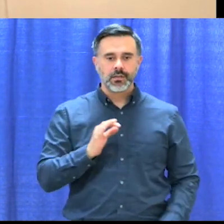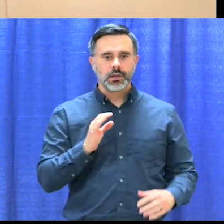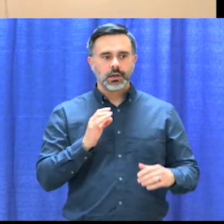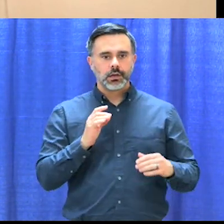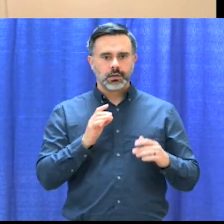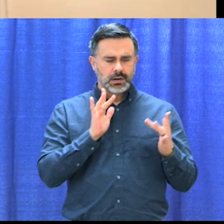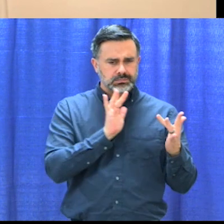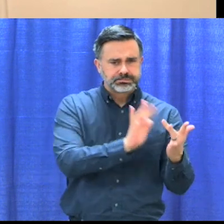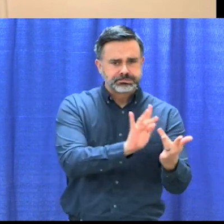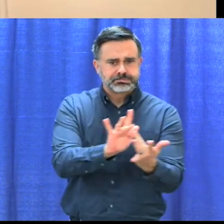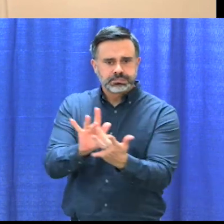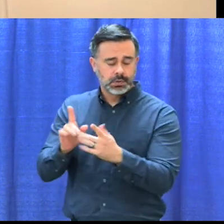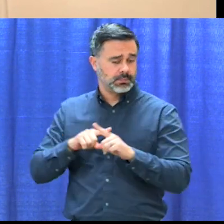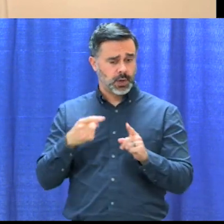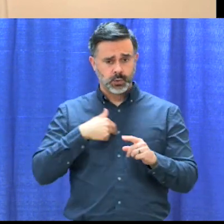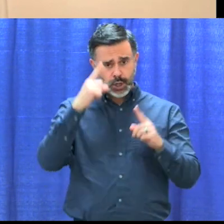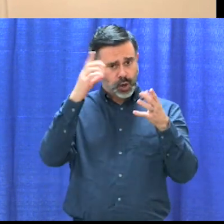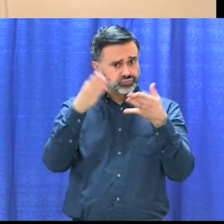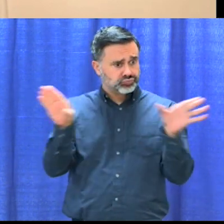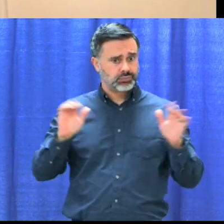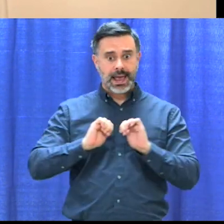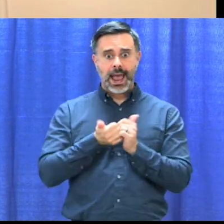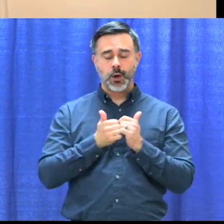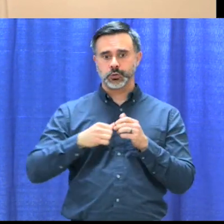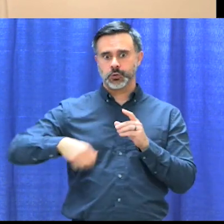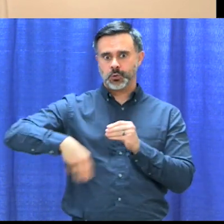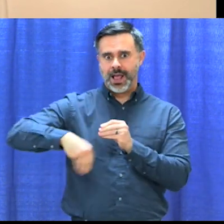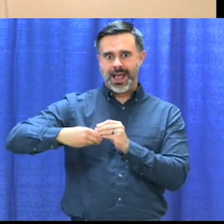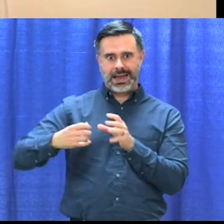But certainly we're open to suggestions in terms of how we can expand that. [Leyva speaking] Great.